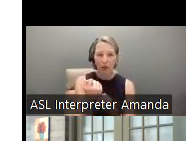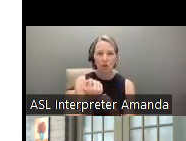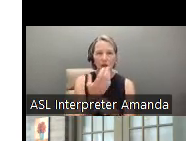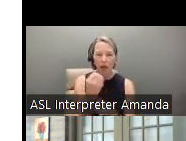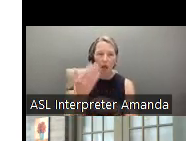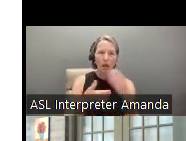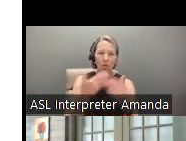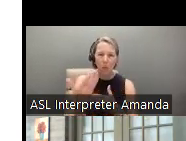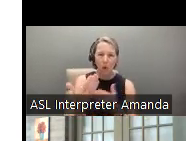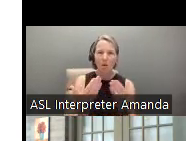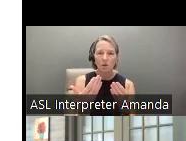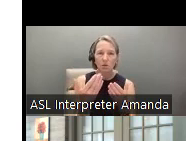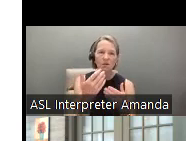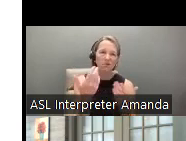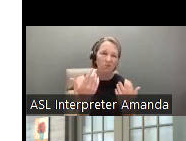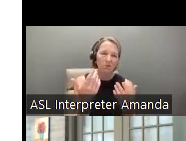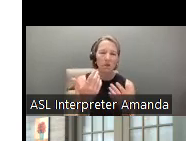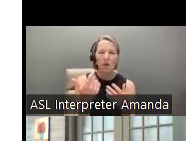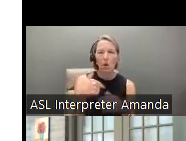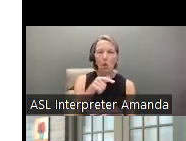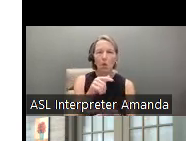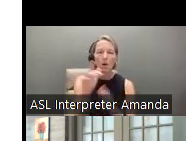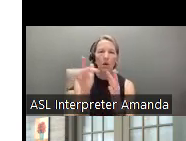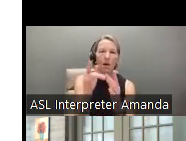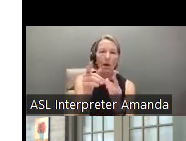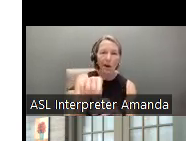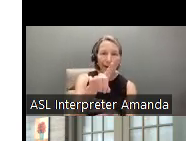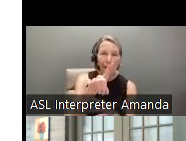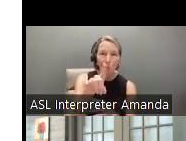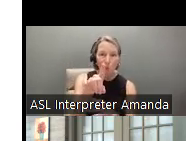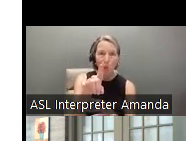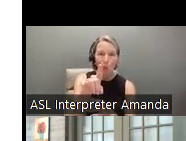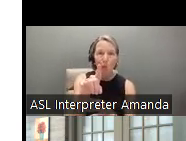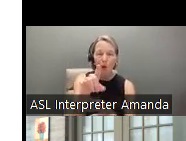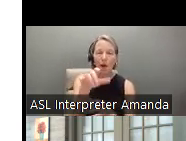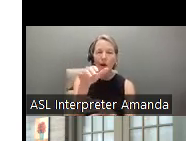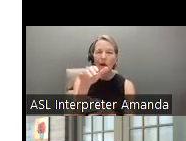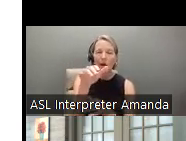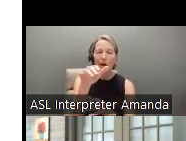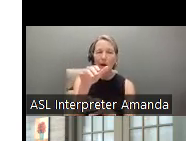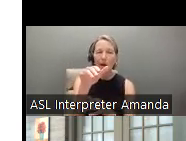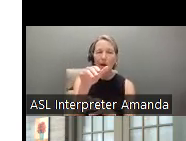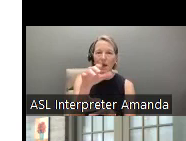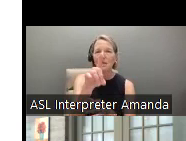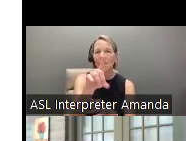process you usually was that we would reach out to you as um as Disability Rights South Carolina